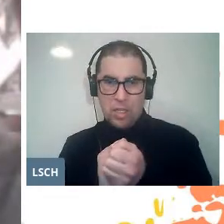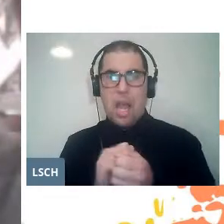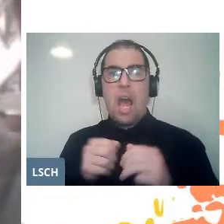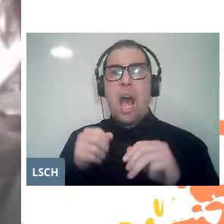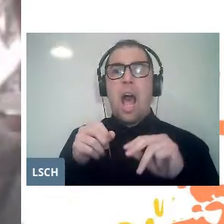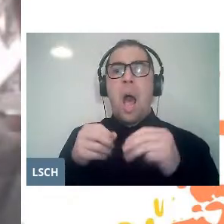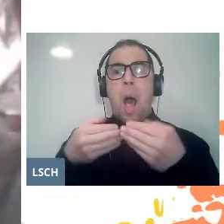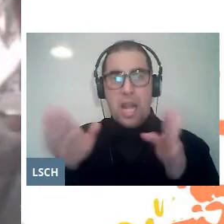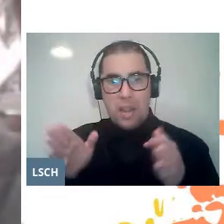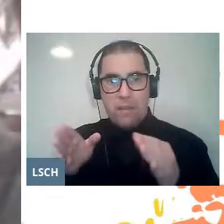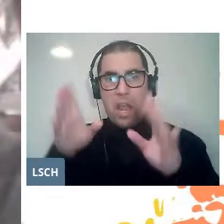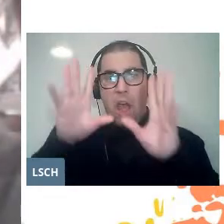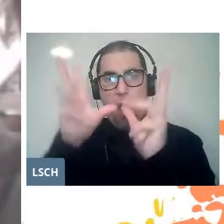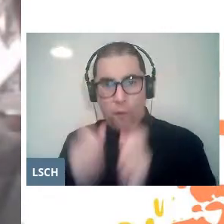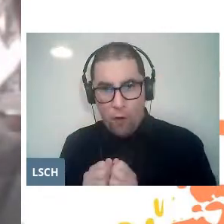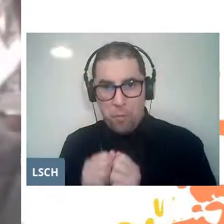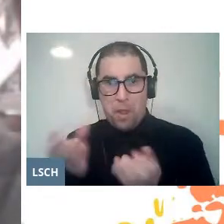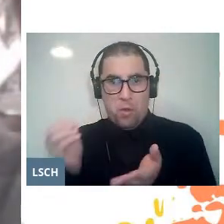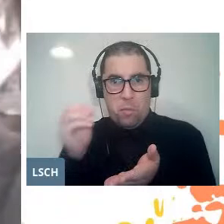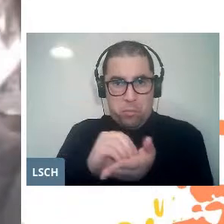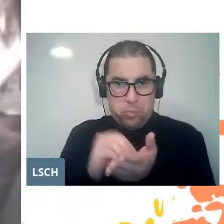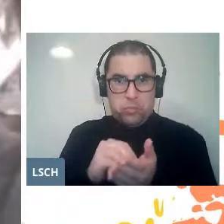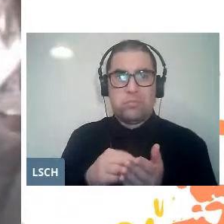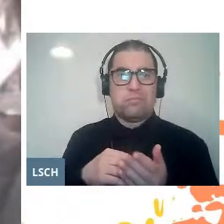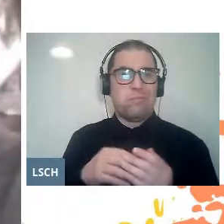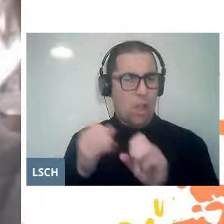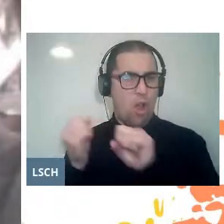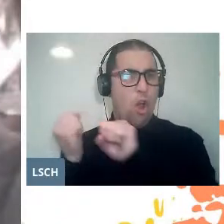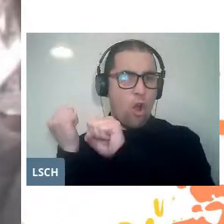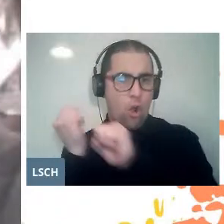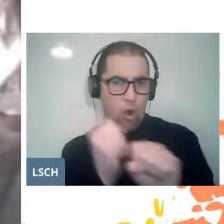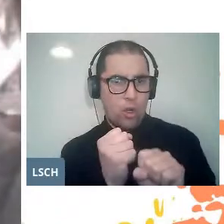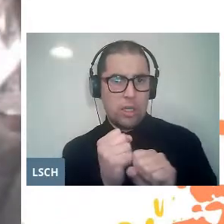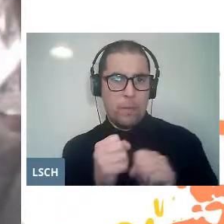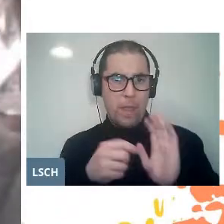His creative contribution reveals an exhaustive process that allows